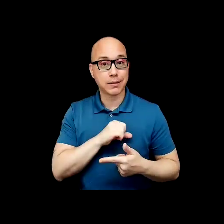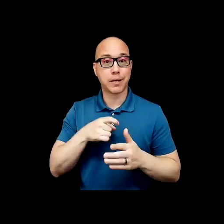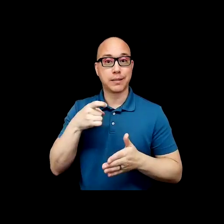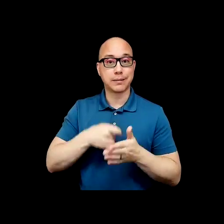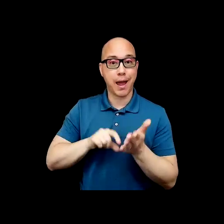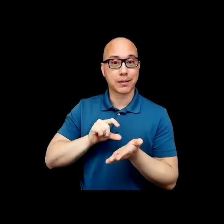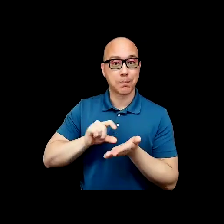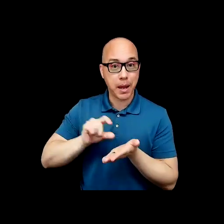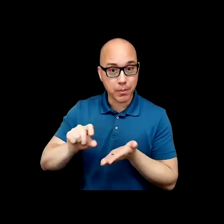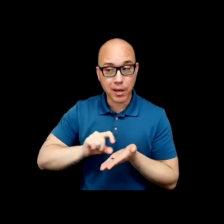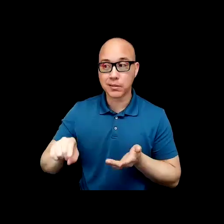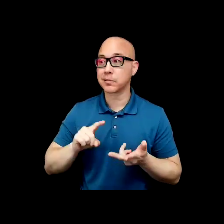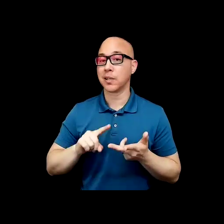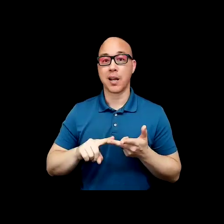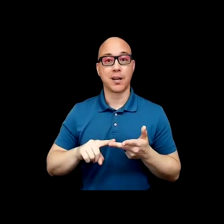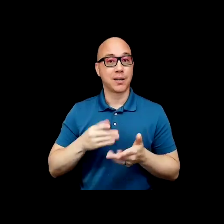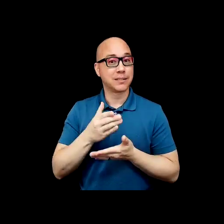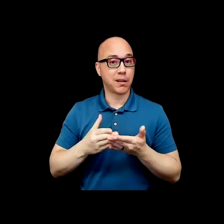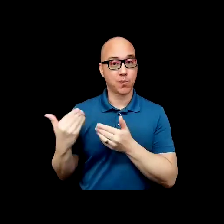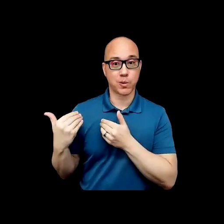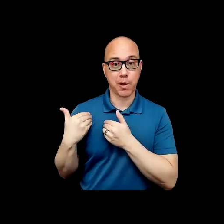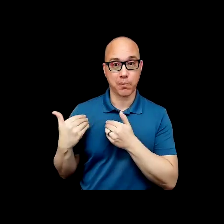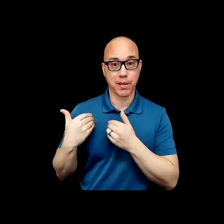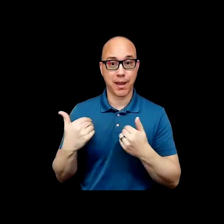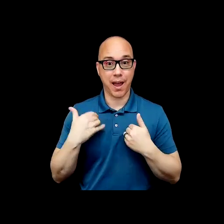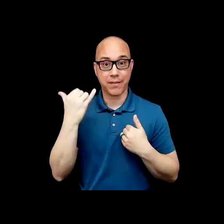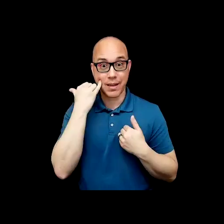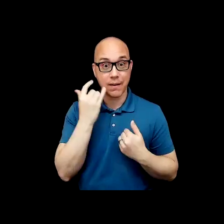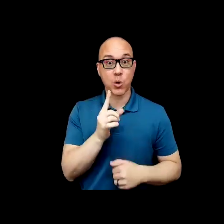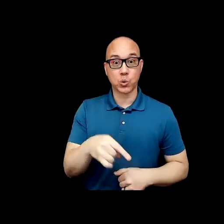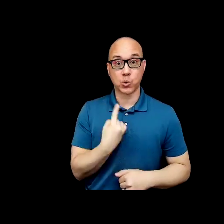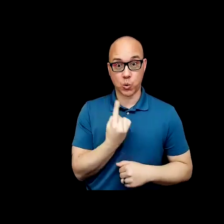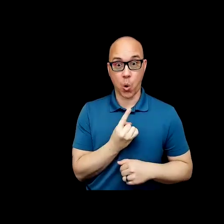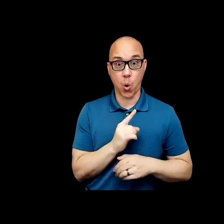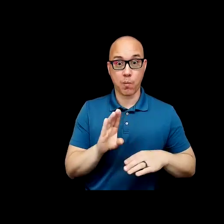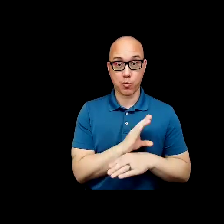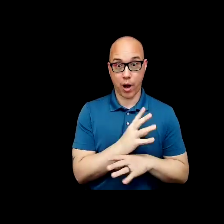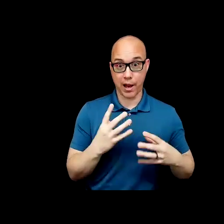and some responsibilities that you have as a Sole Proprietor or Single Member LLC.